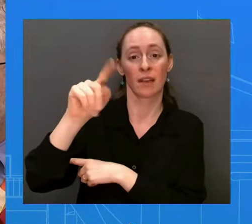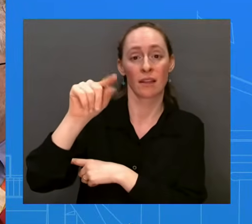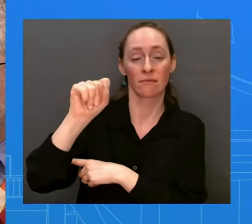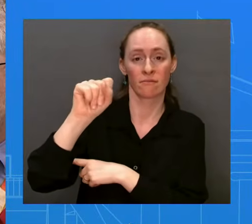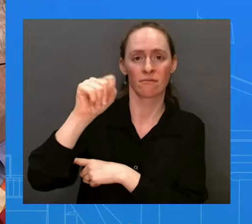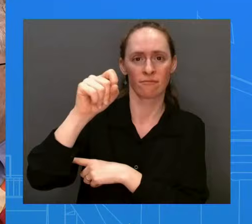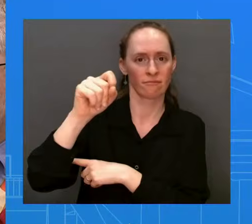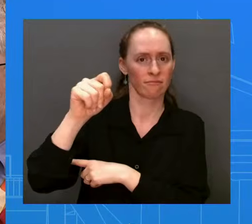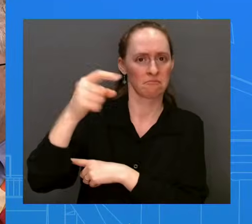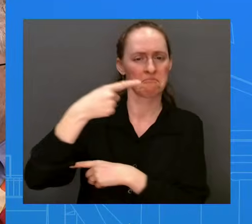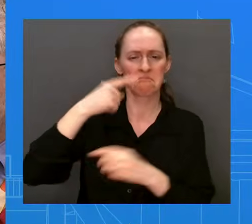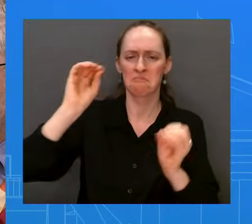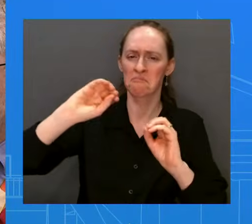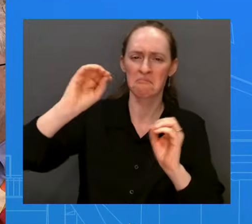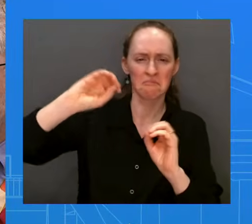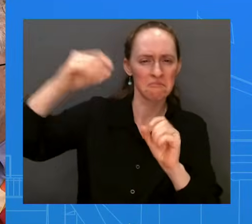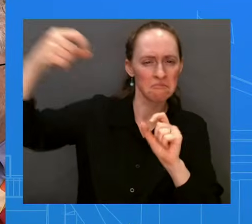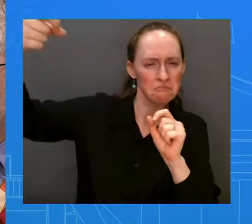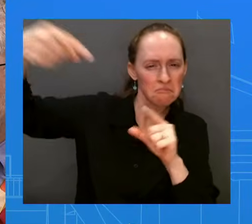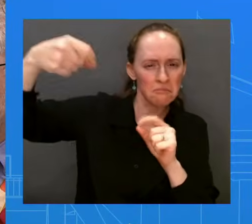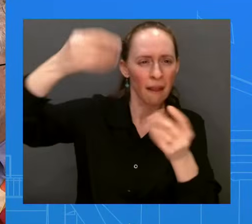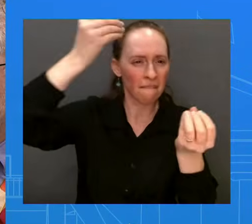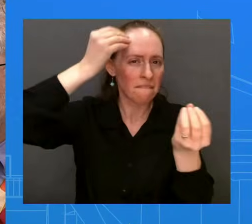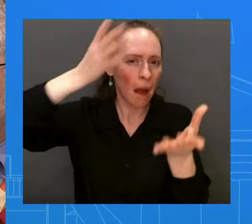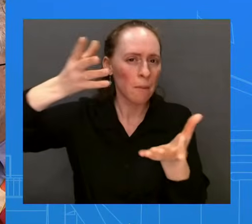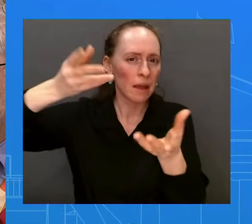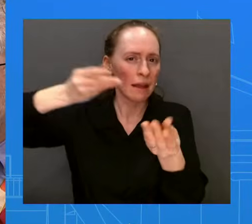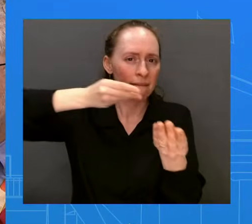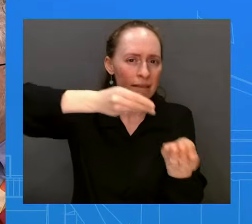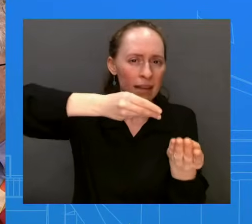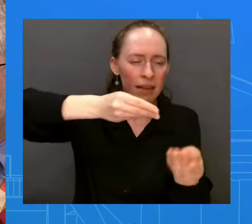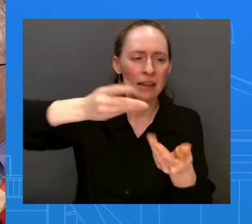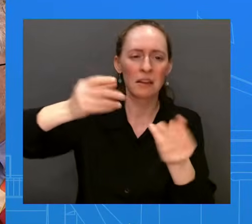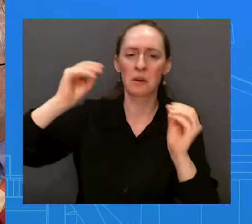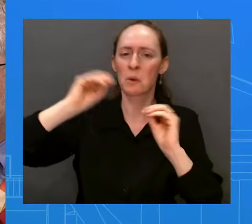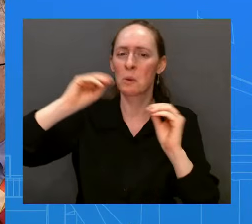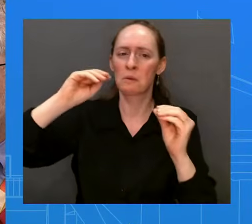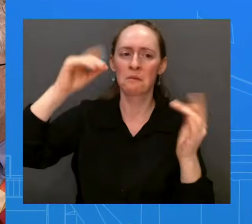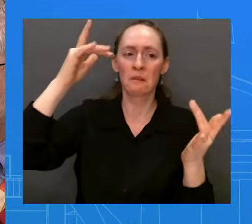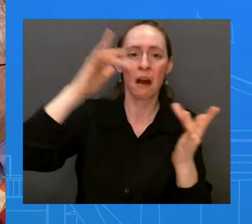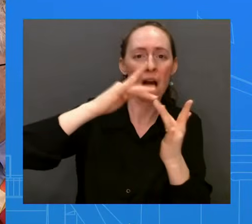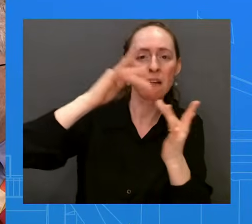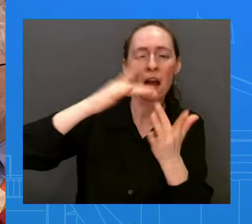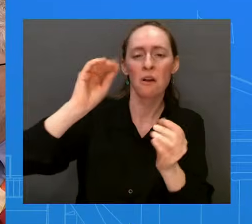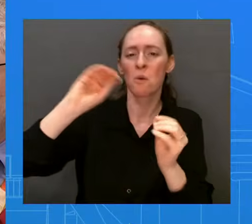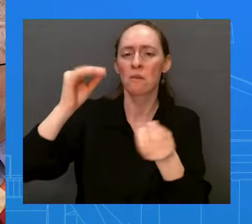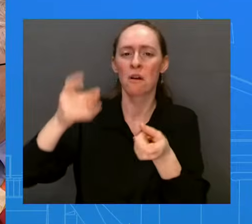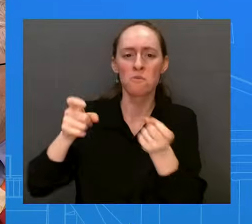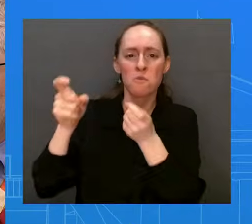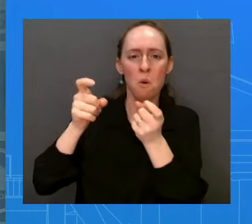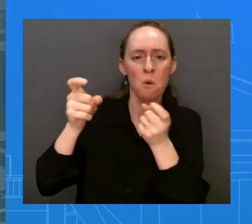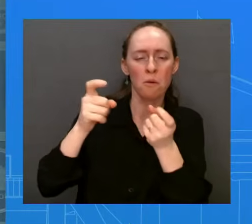Did the China balloon -- did that have any -- was it emitting signals back? Mr. Kirby: I'm not going to go into more detail